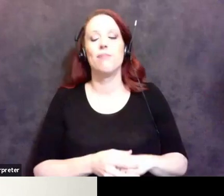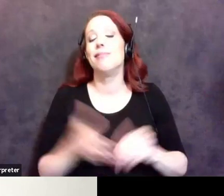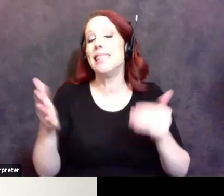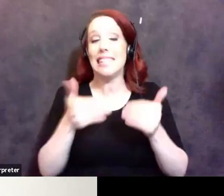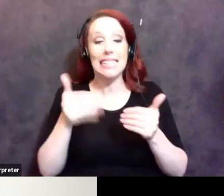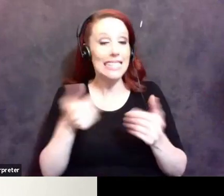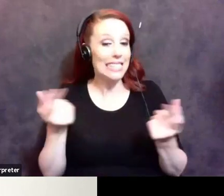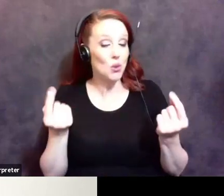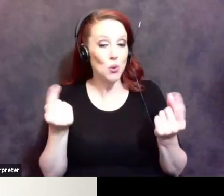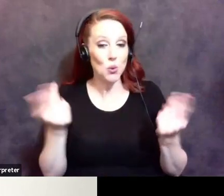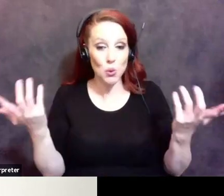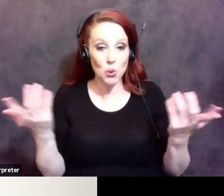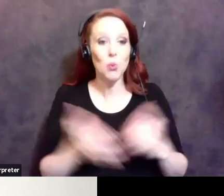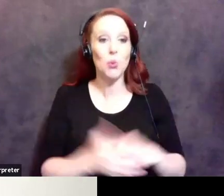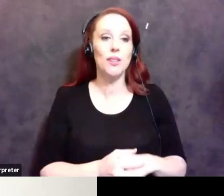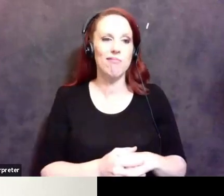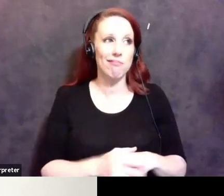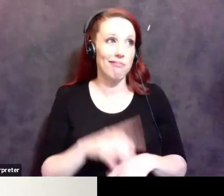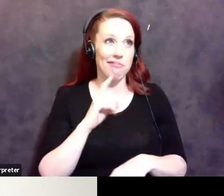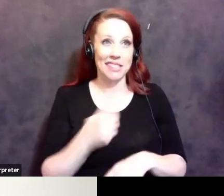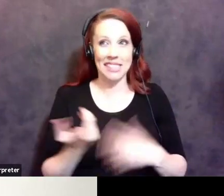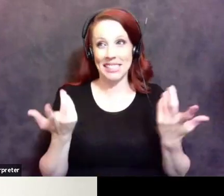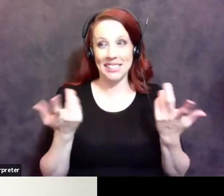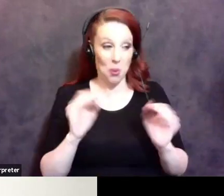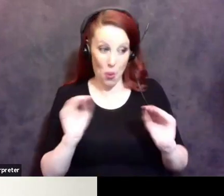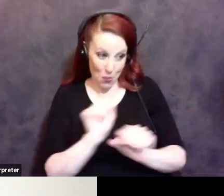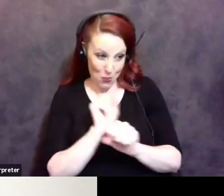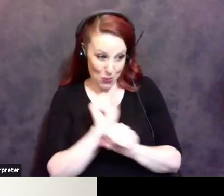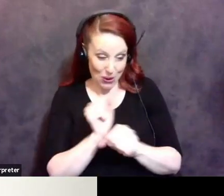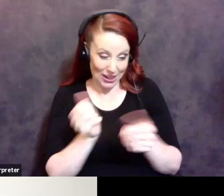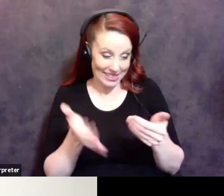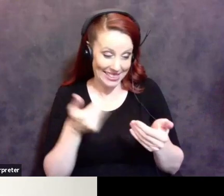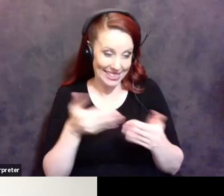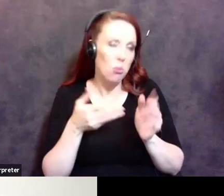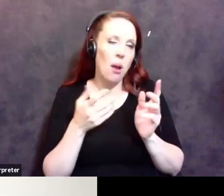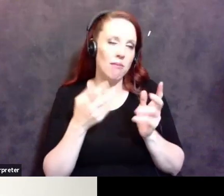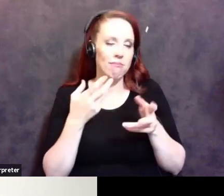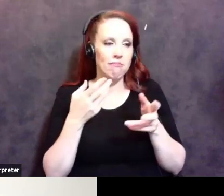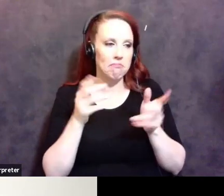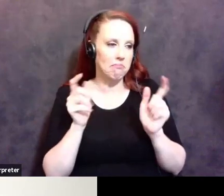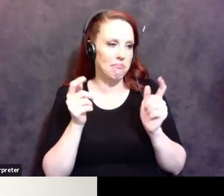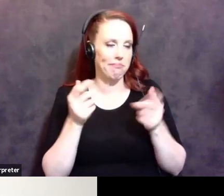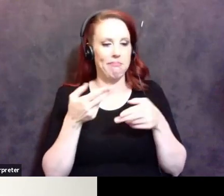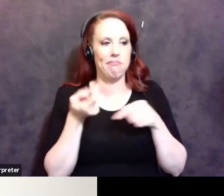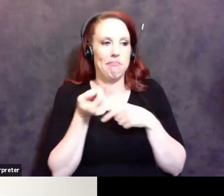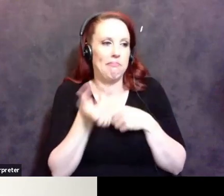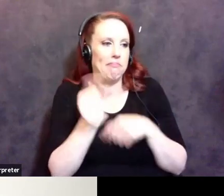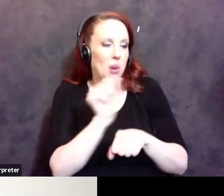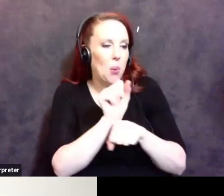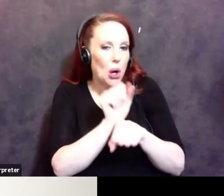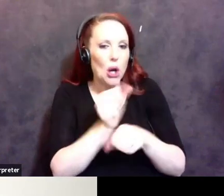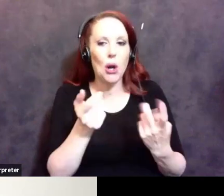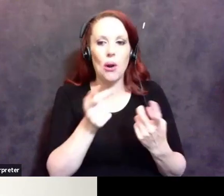to do that literally takes no work, or limited work, and everyone who is watching or listening to this